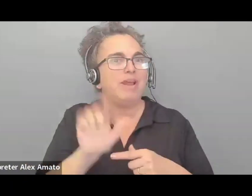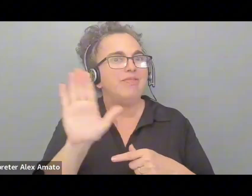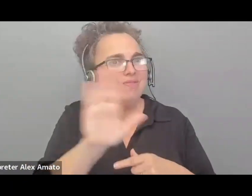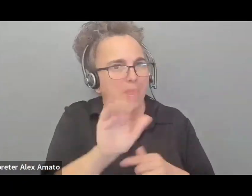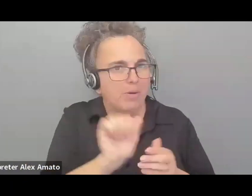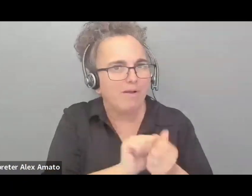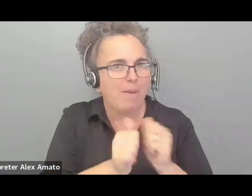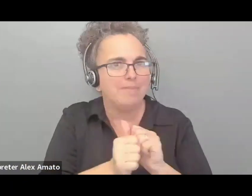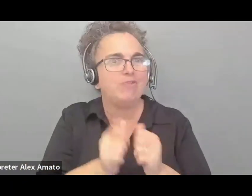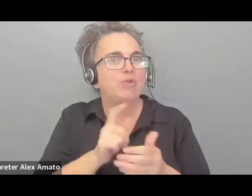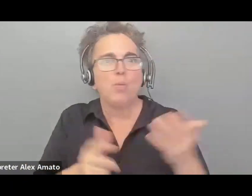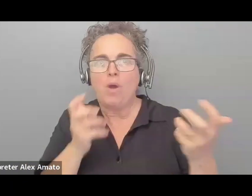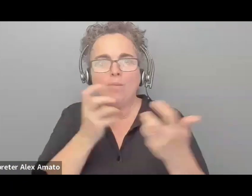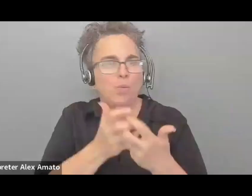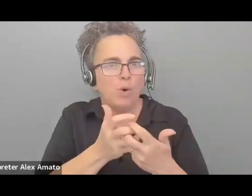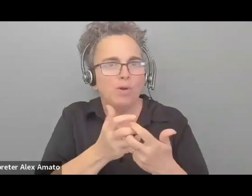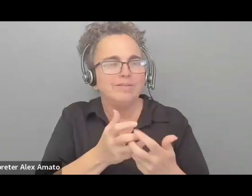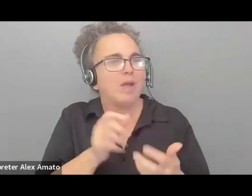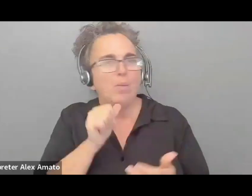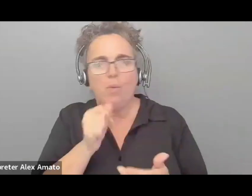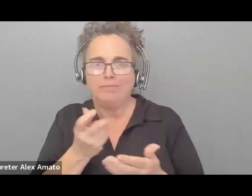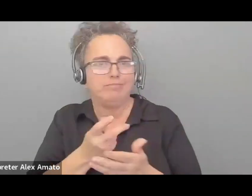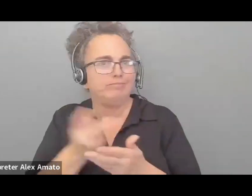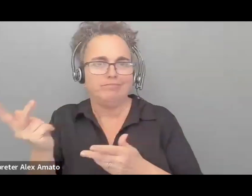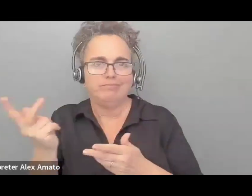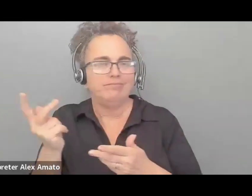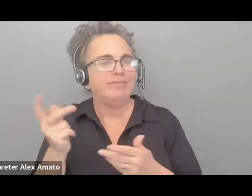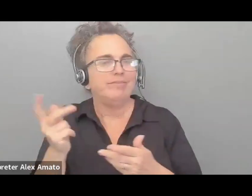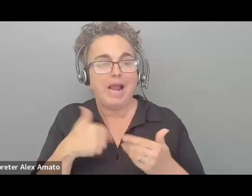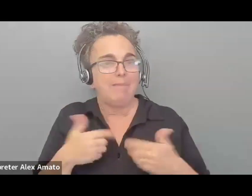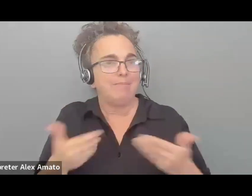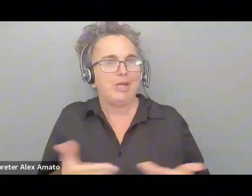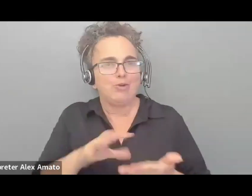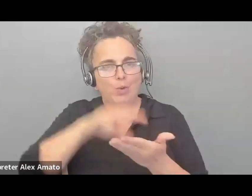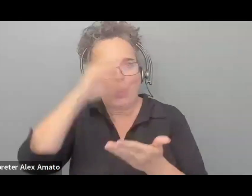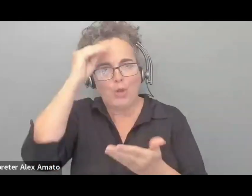And I'm just here to learn from them and that's the mindset that I'm gonna go in with.